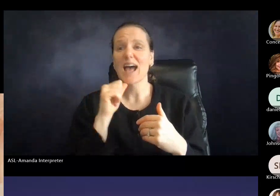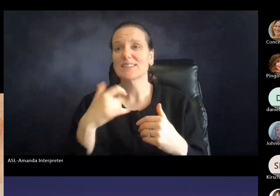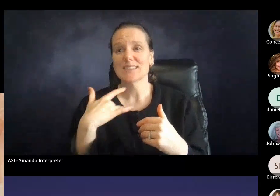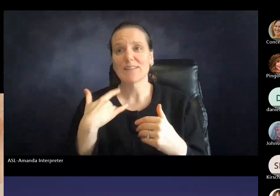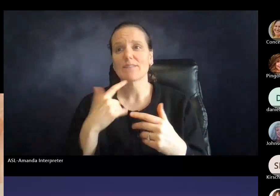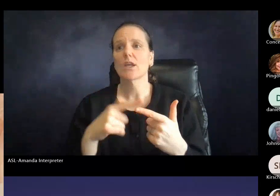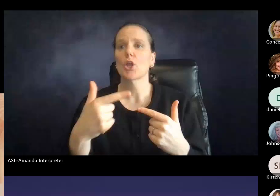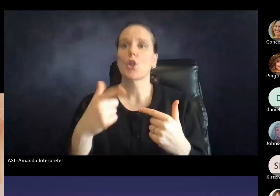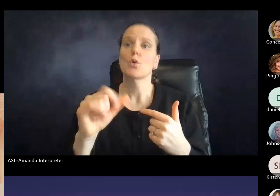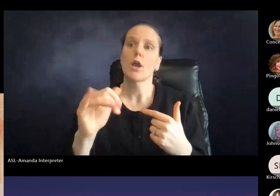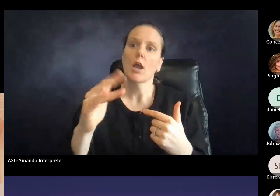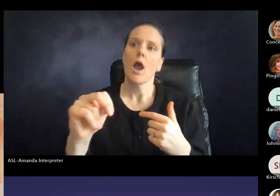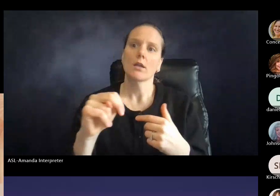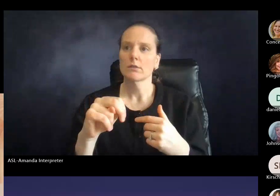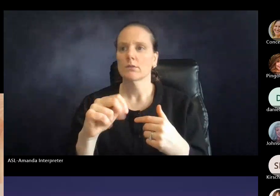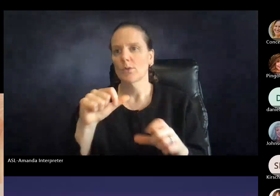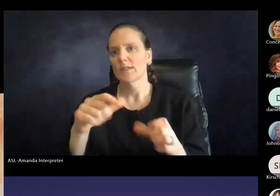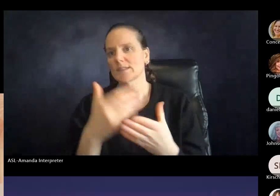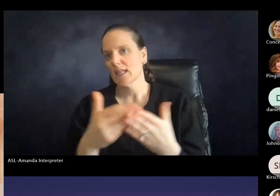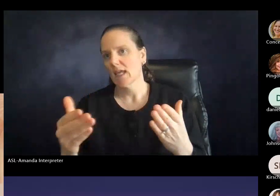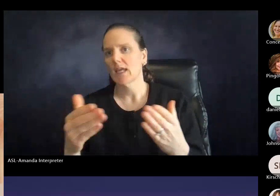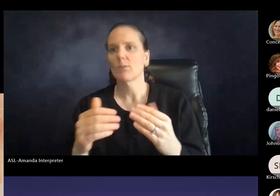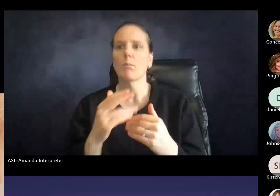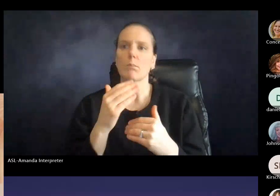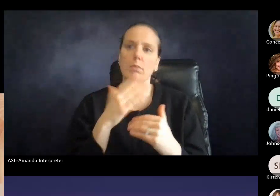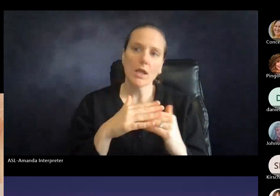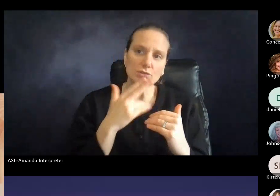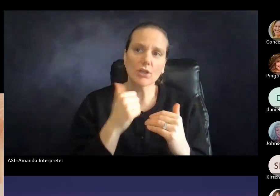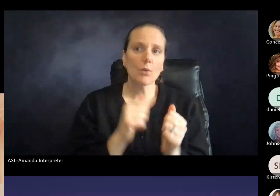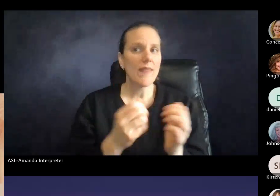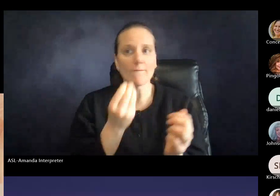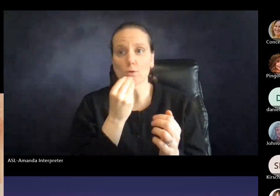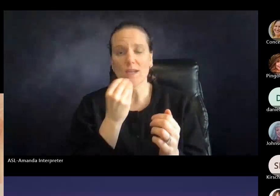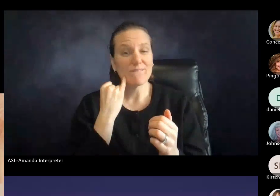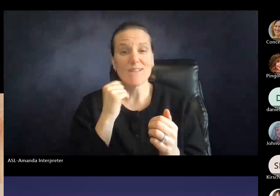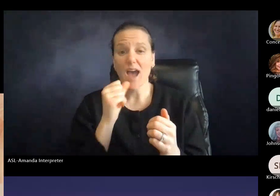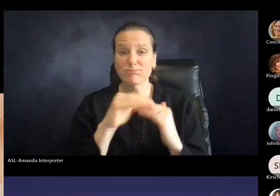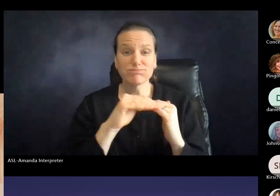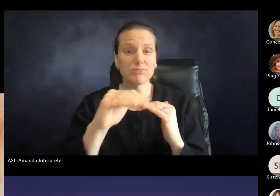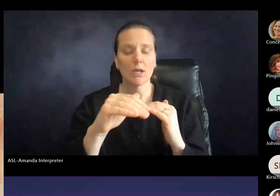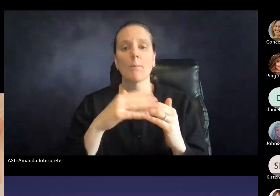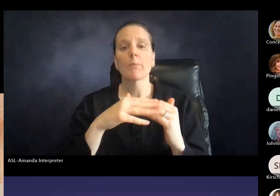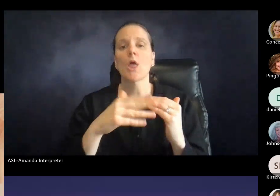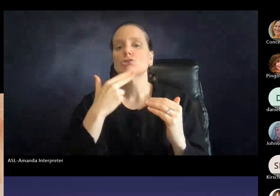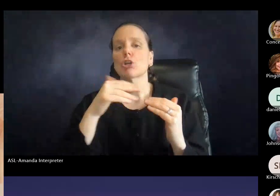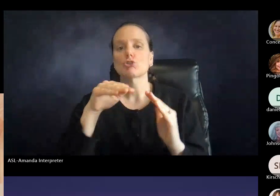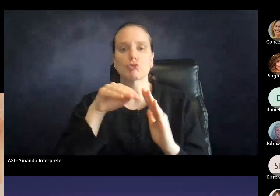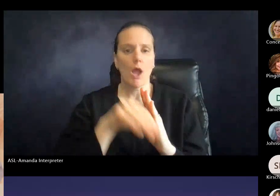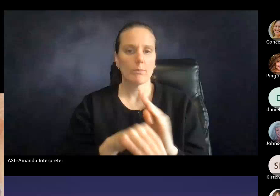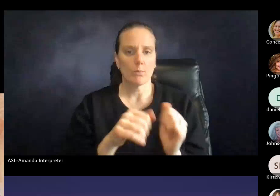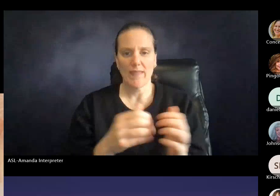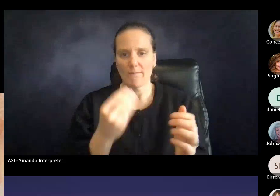if you don't have those systems in place, the blood sugar's gonna drop if you don't give your body food and then the cortisol is gonna spike